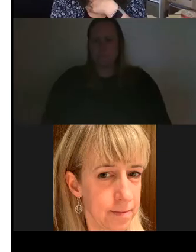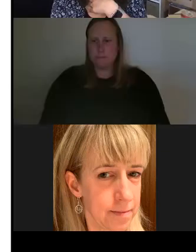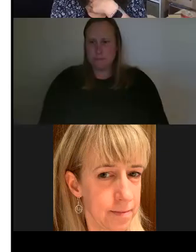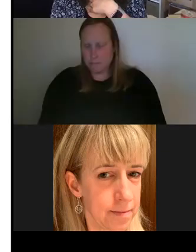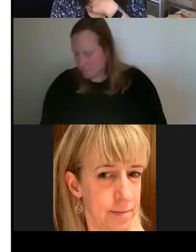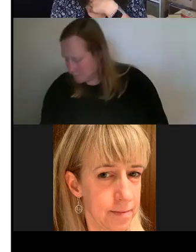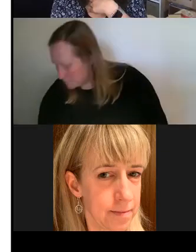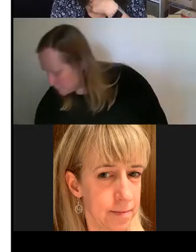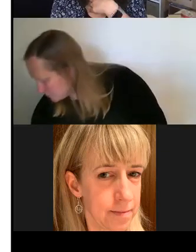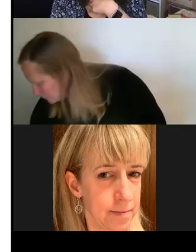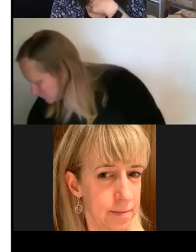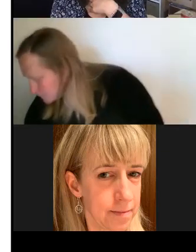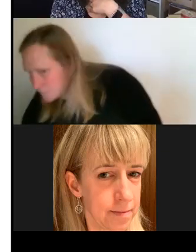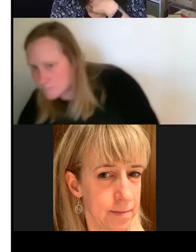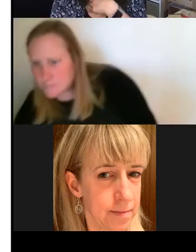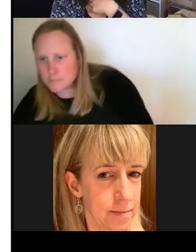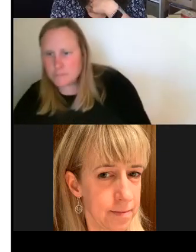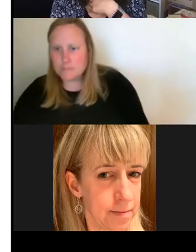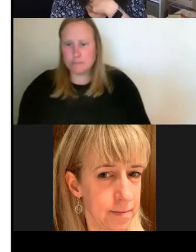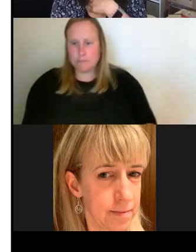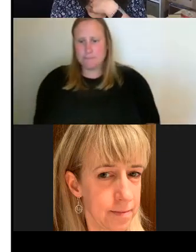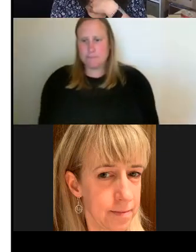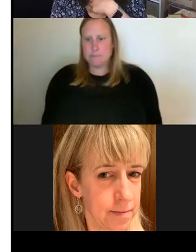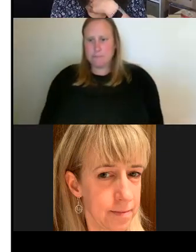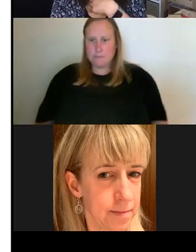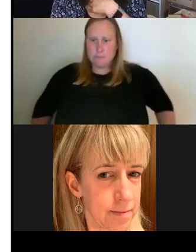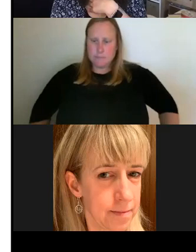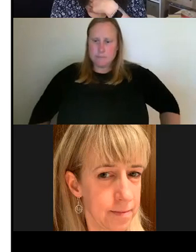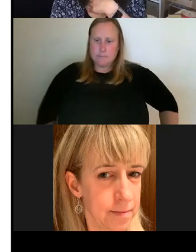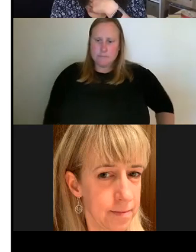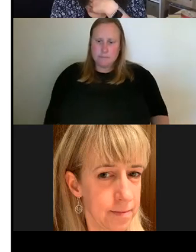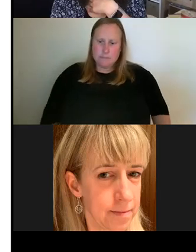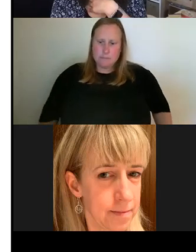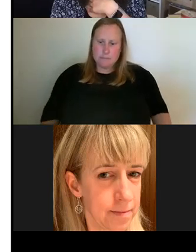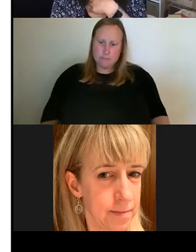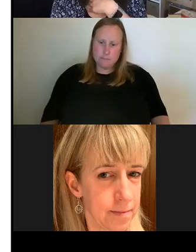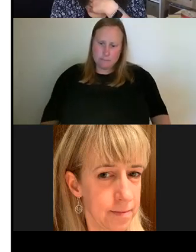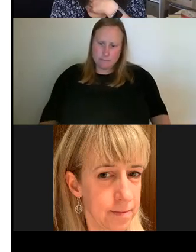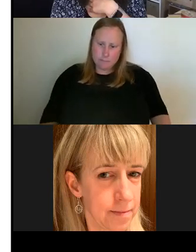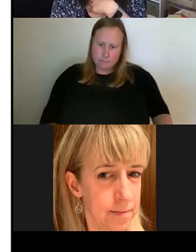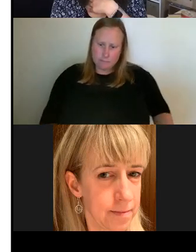Just to understand that all of us are going to change in our abilities at different times, some may